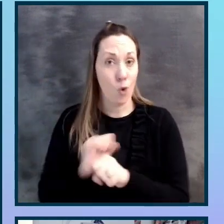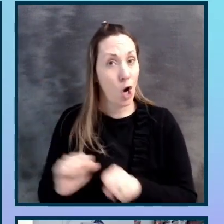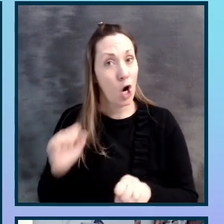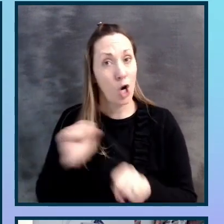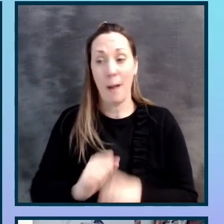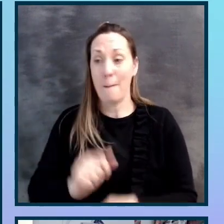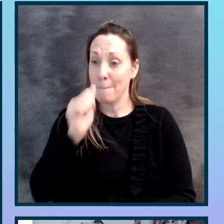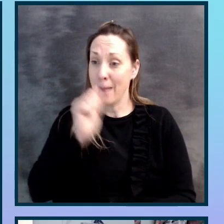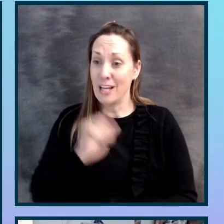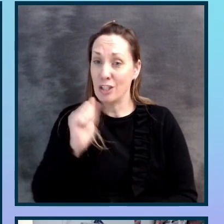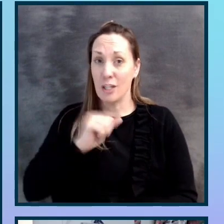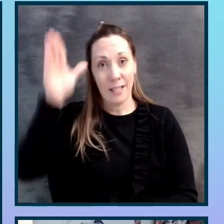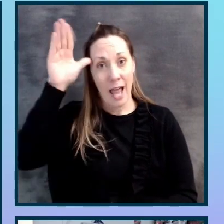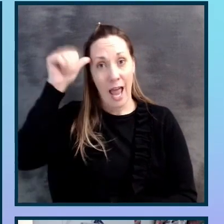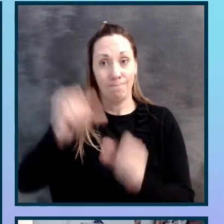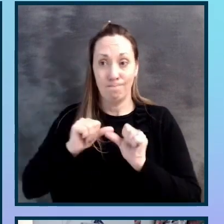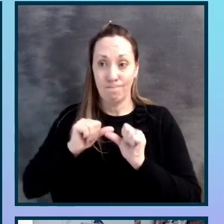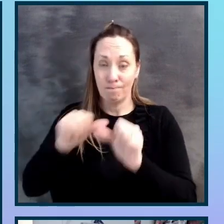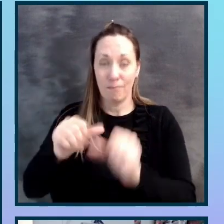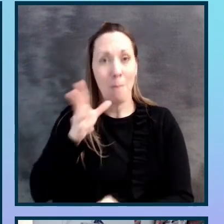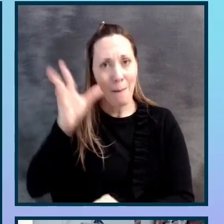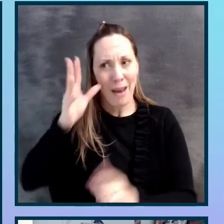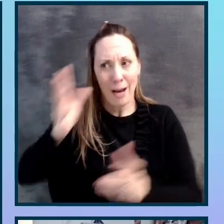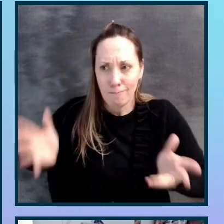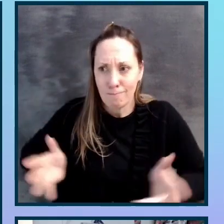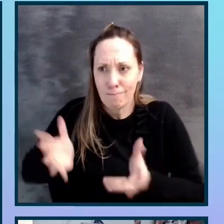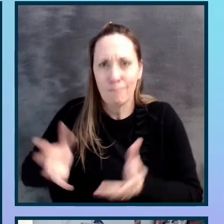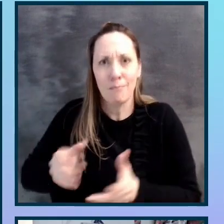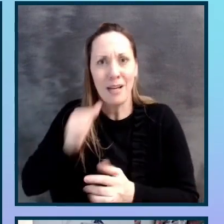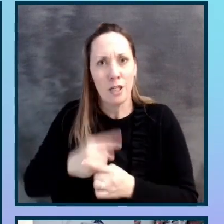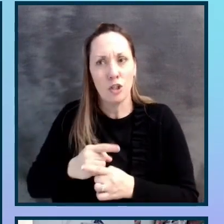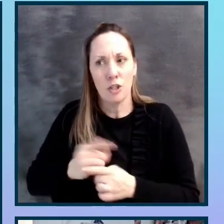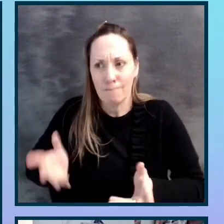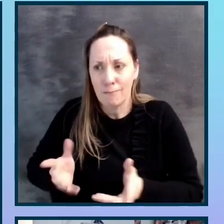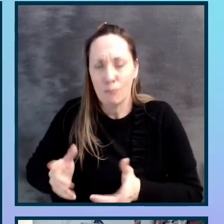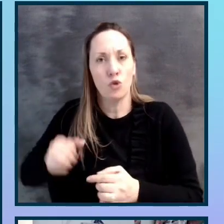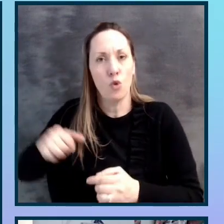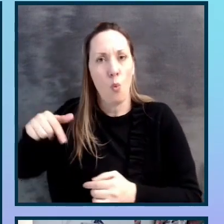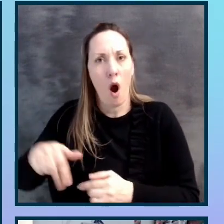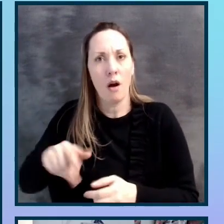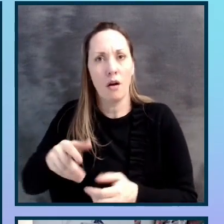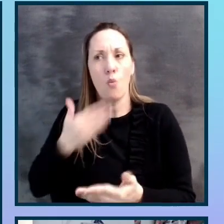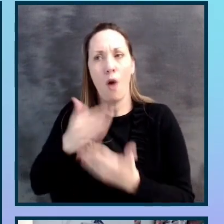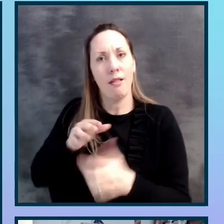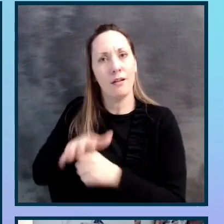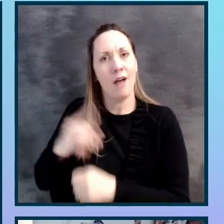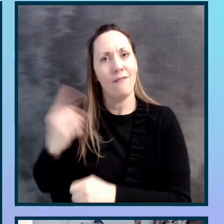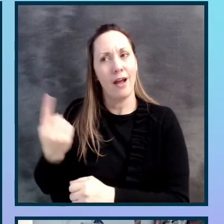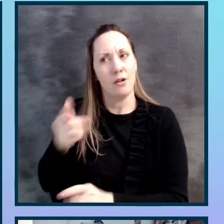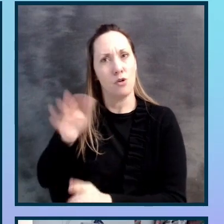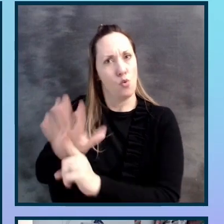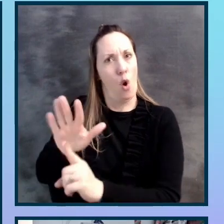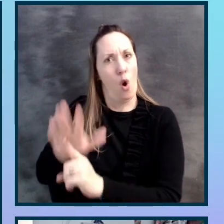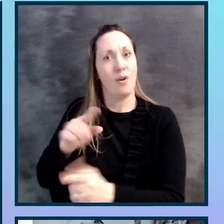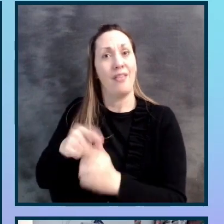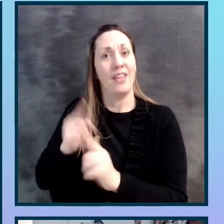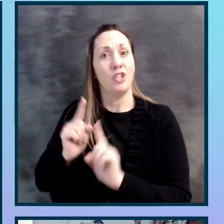my parents were able to get my sister to walk well enough to move around on her own, and she attended public school. As you can imagine,